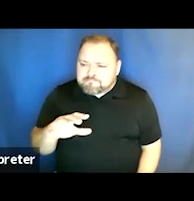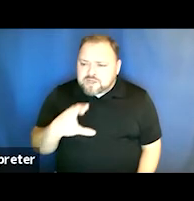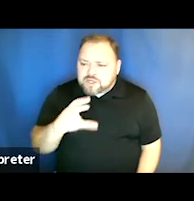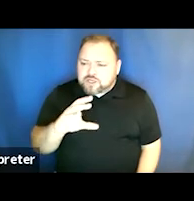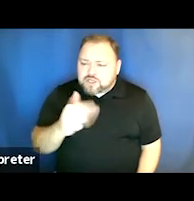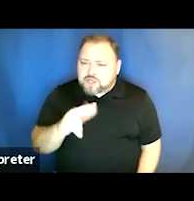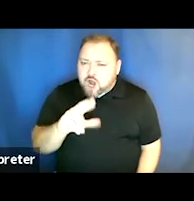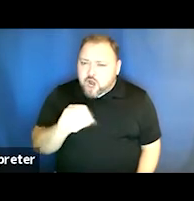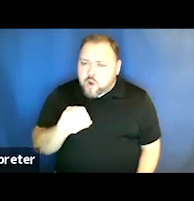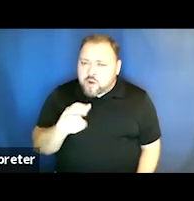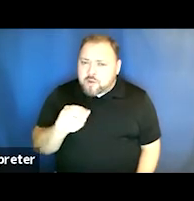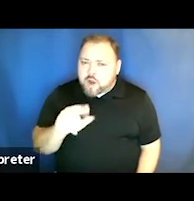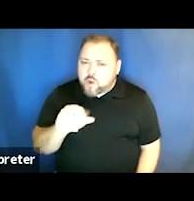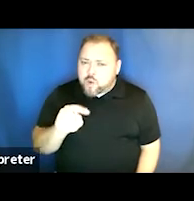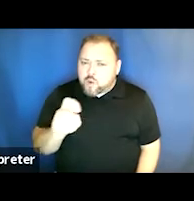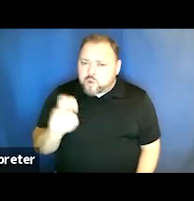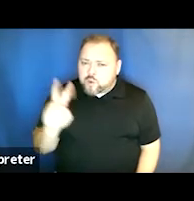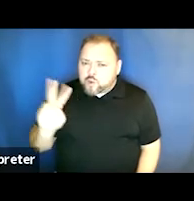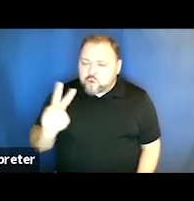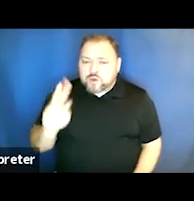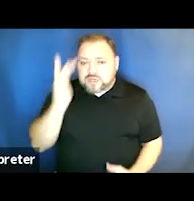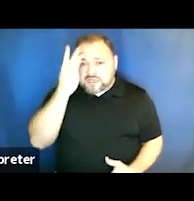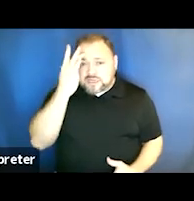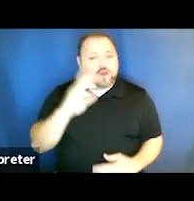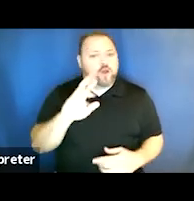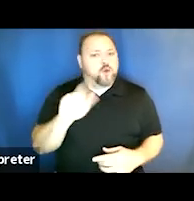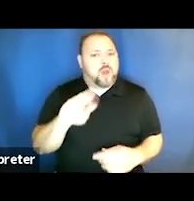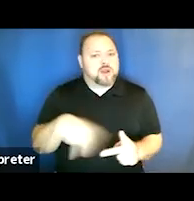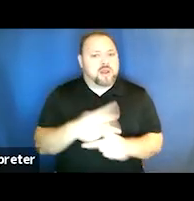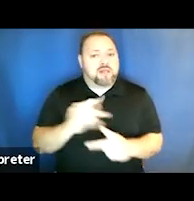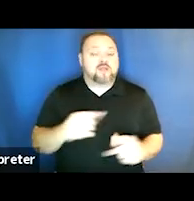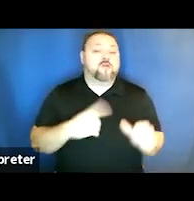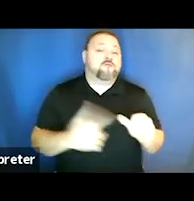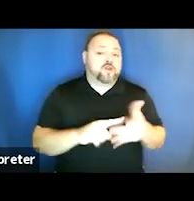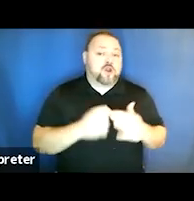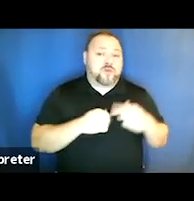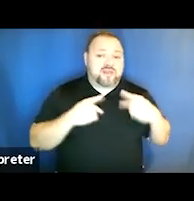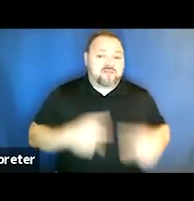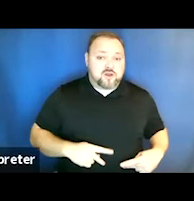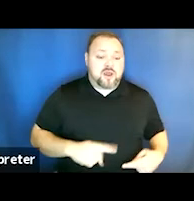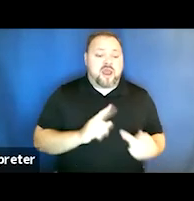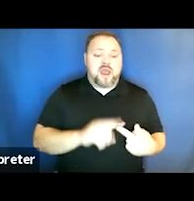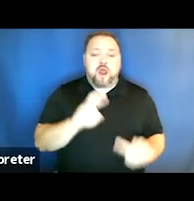Initially I started with a physical impairment and a retina apathy of prematurity,